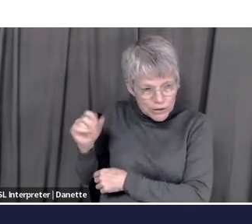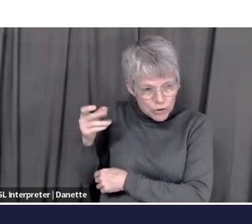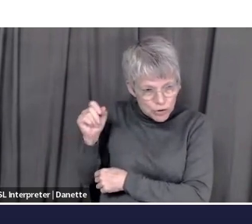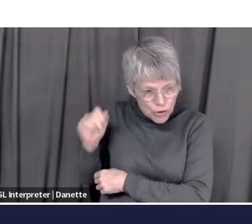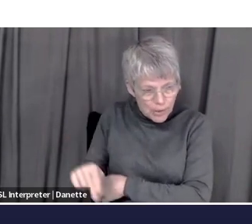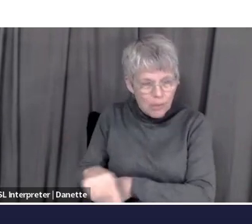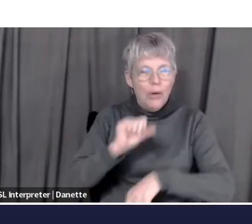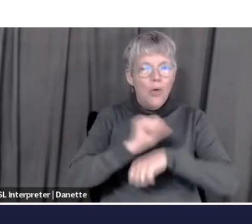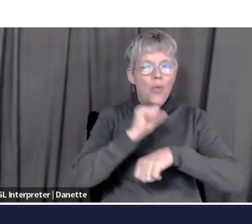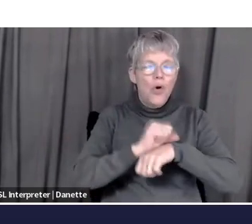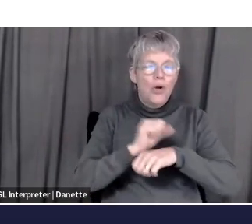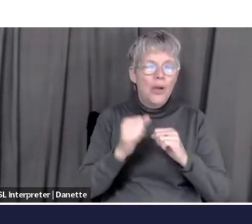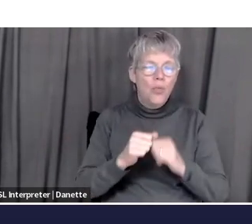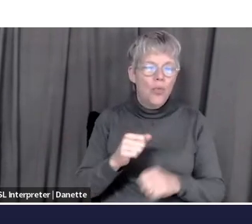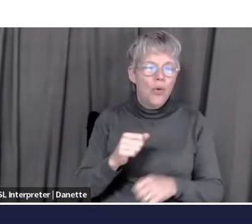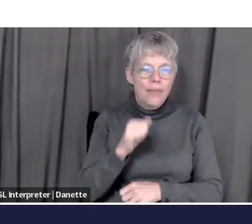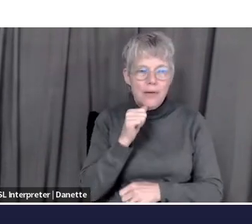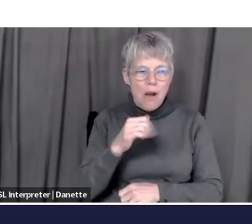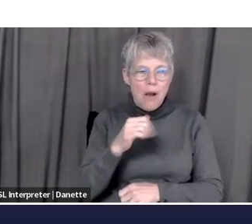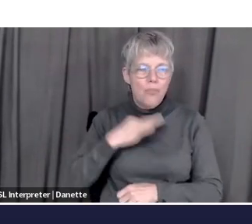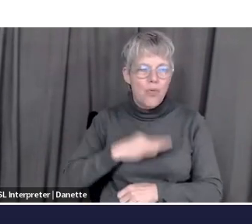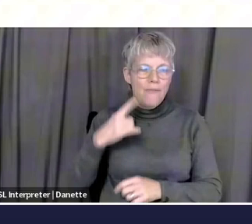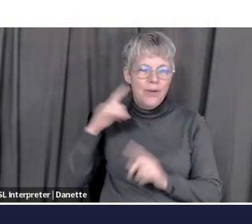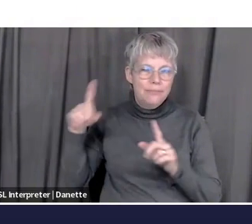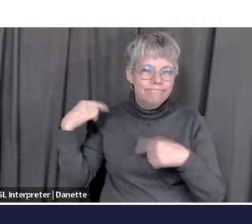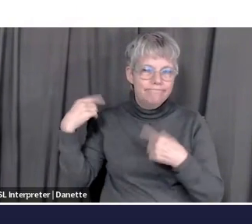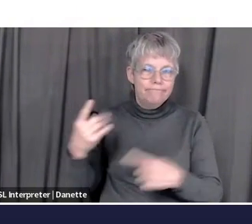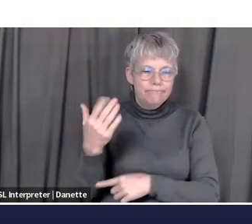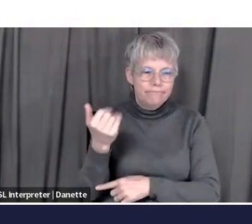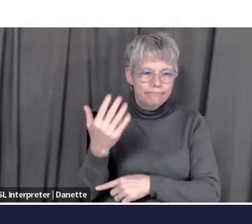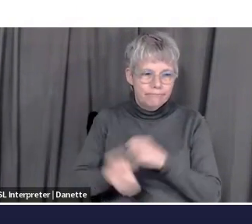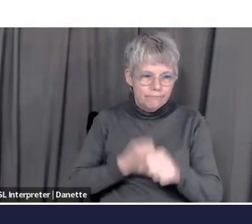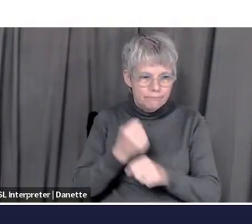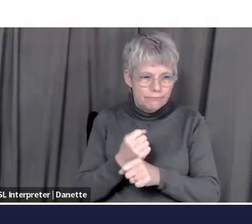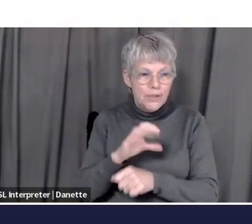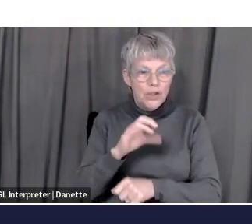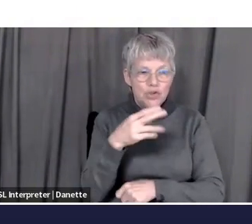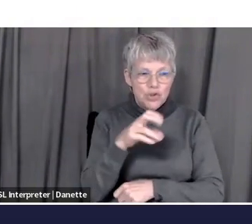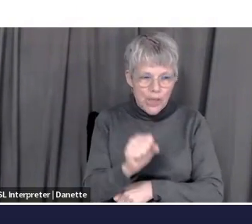She's been working with nonprofit organizations over the last 15 years and